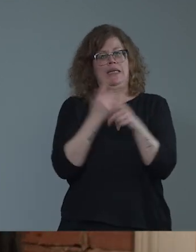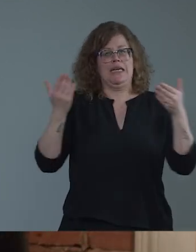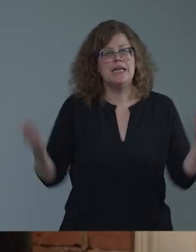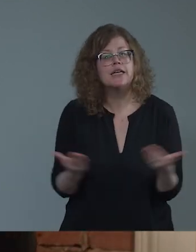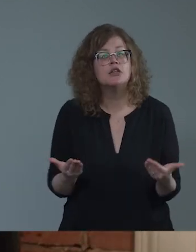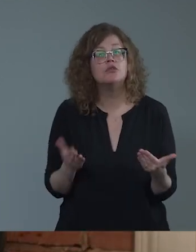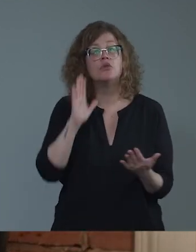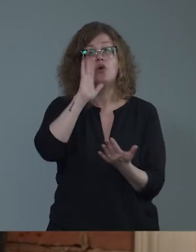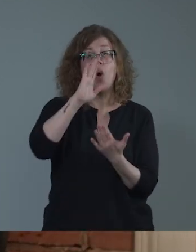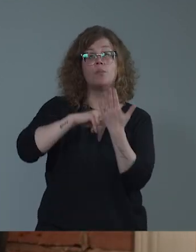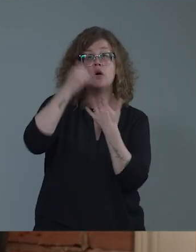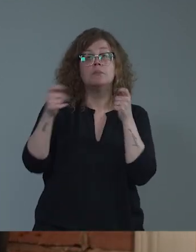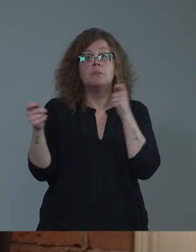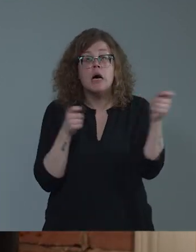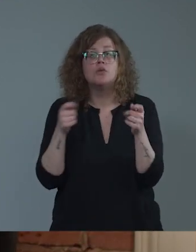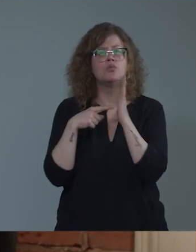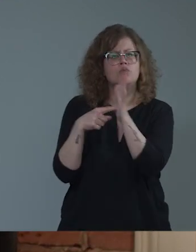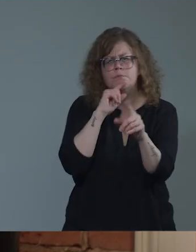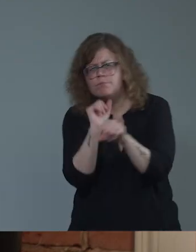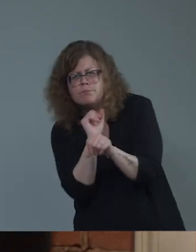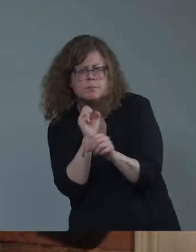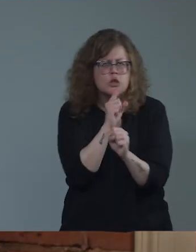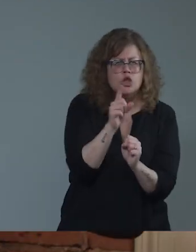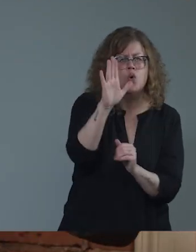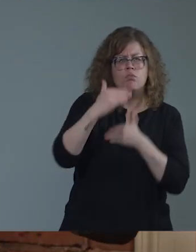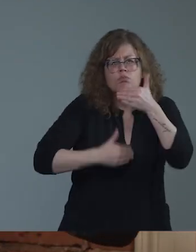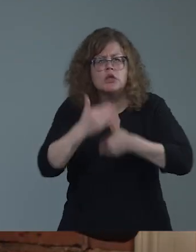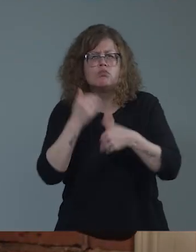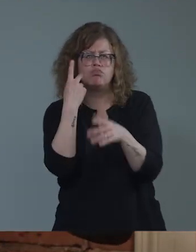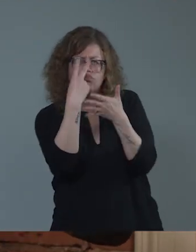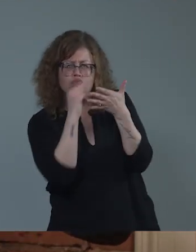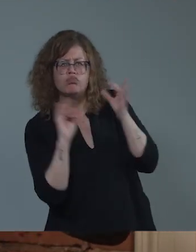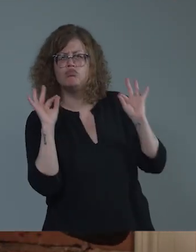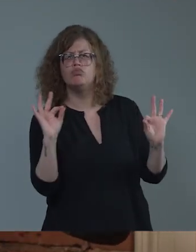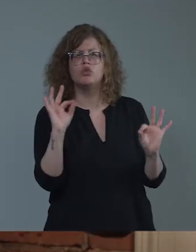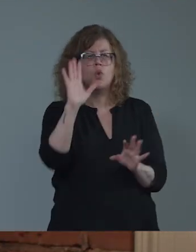start to see that the public art component exists here, and the project as a whole exists here.